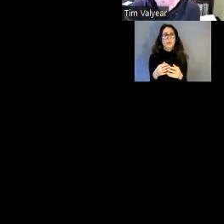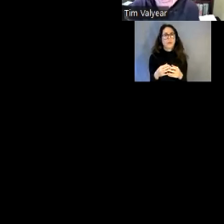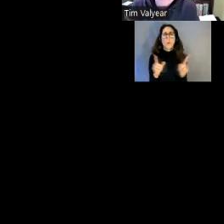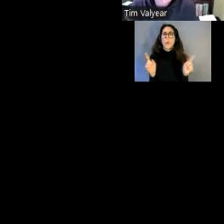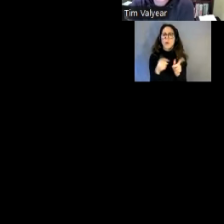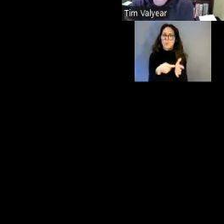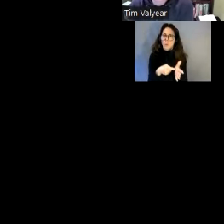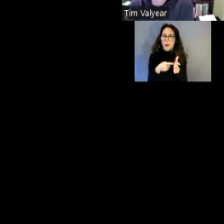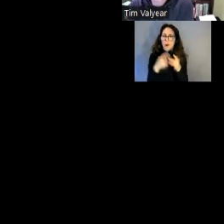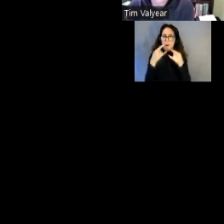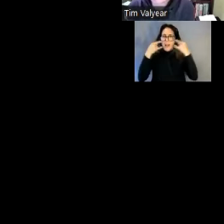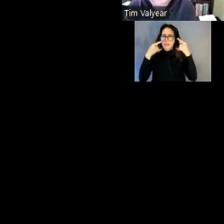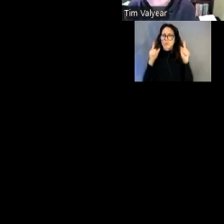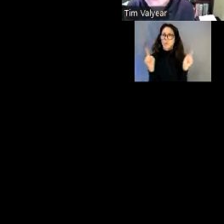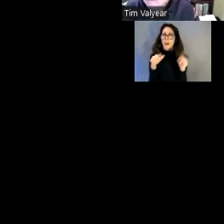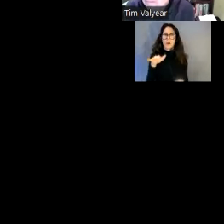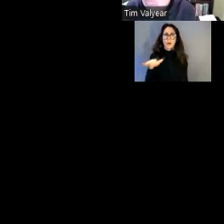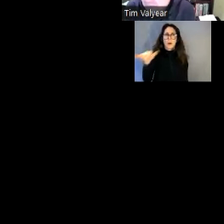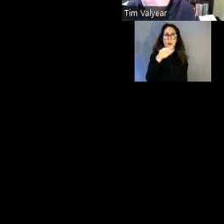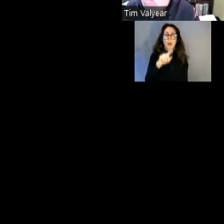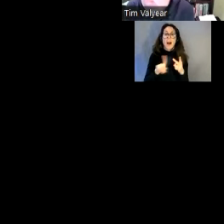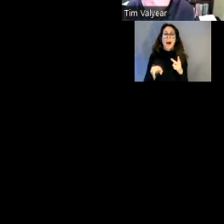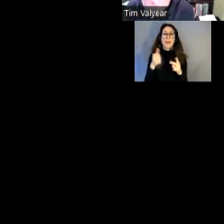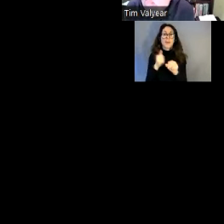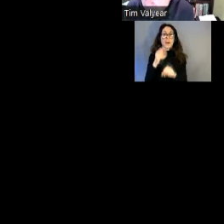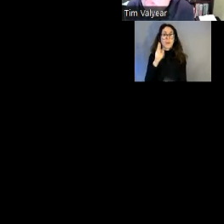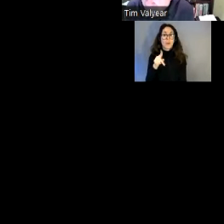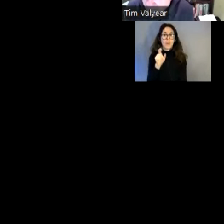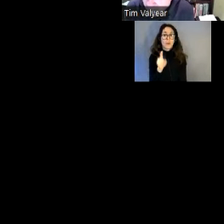being lifted. And where are people still going to be